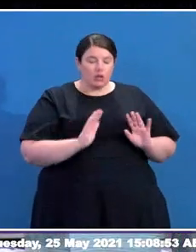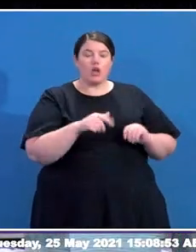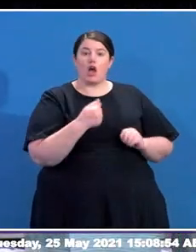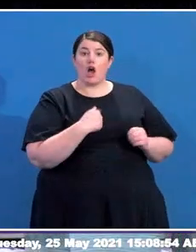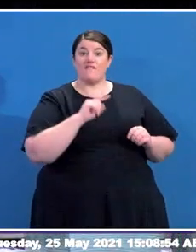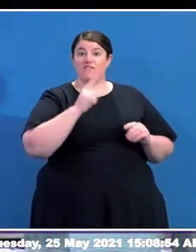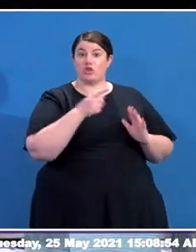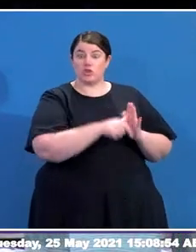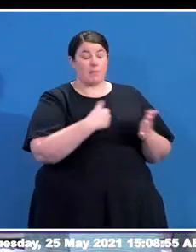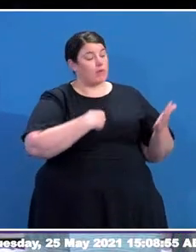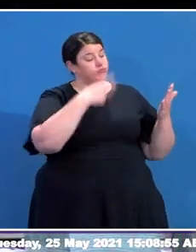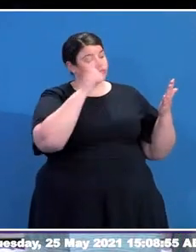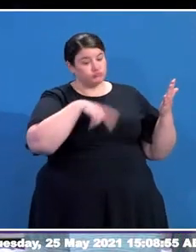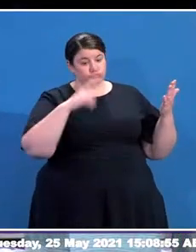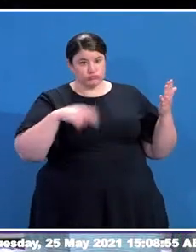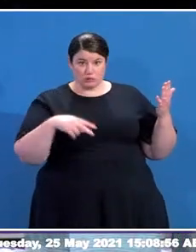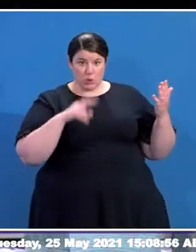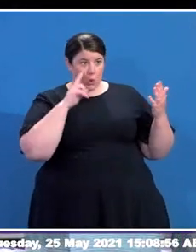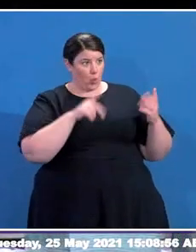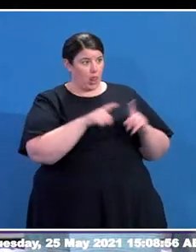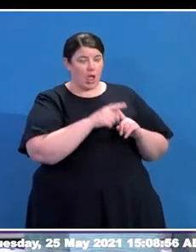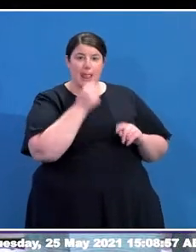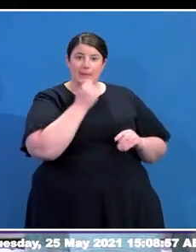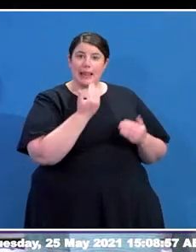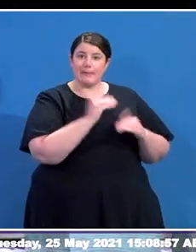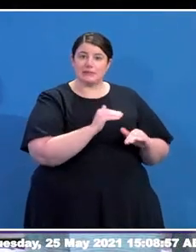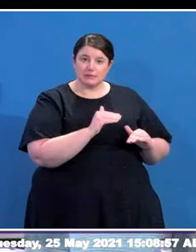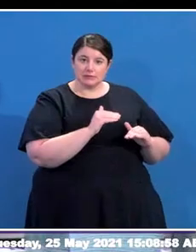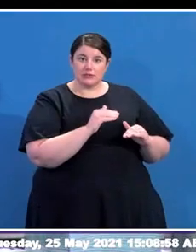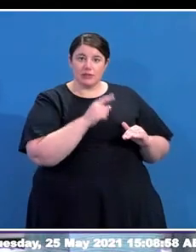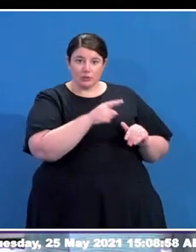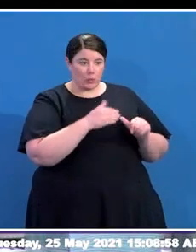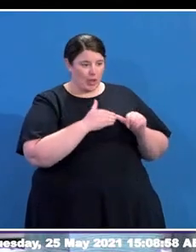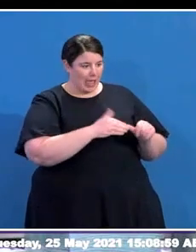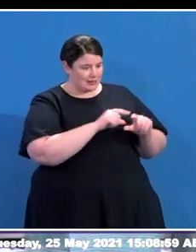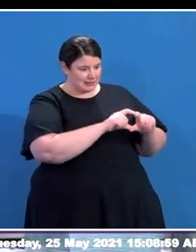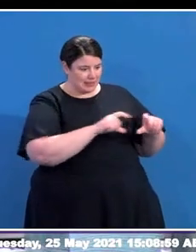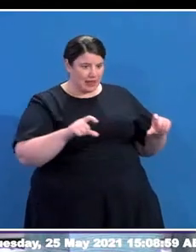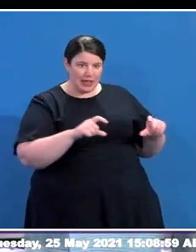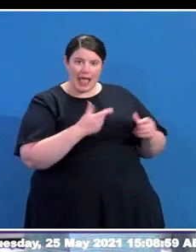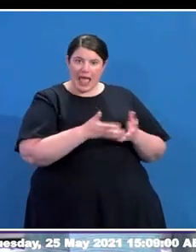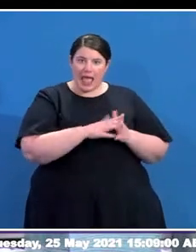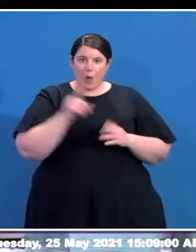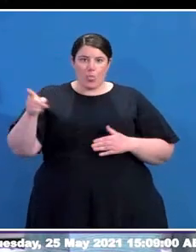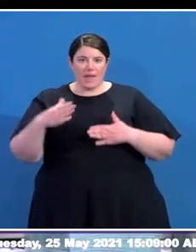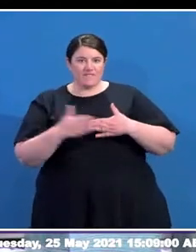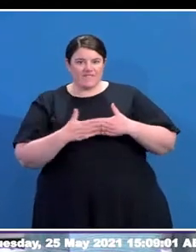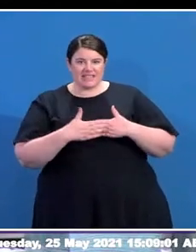seen it, you seem to have been inhibited in the conclusions you could draw because you hadn't spoken to either SP1 or SP2?